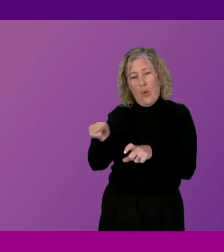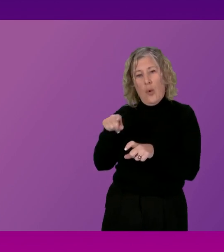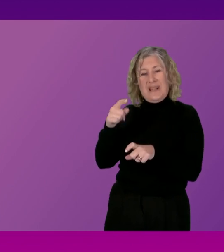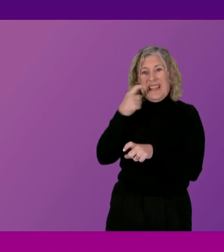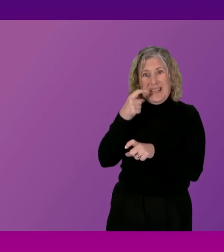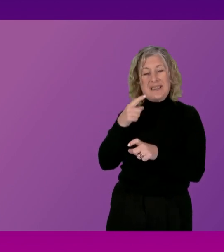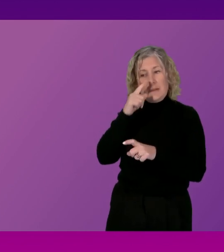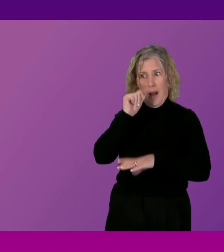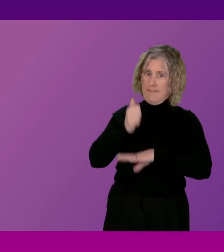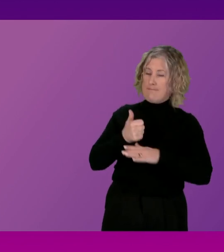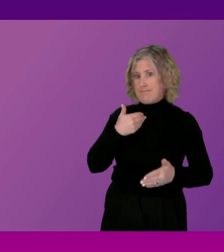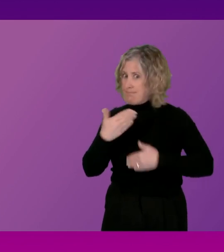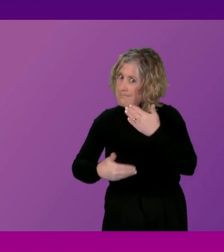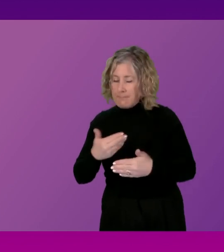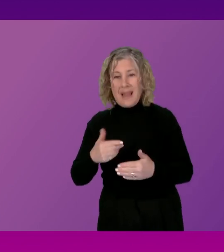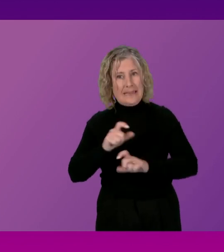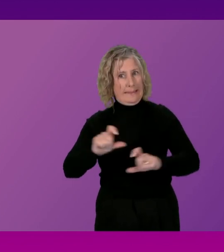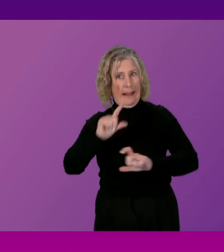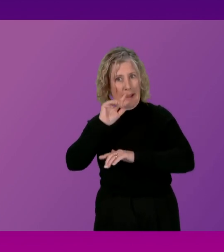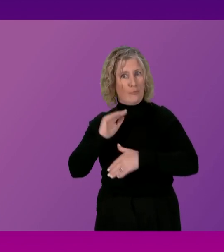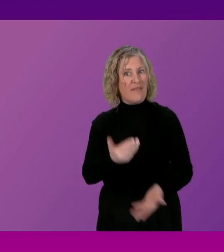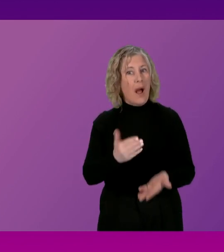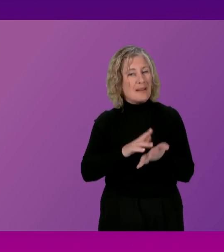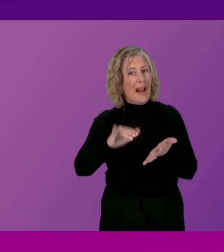encourage dentists to continue to provide NHS care, helping to further mitigate some